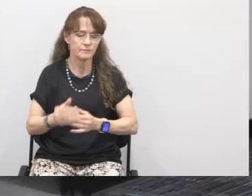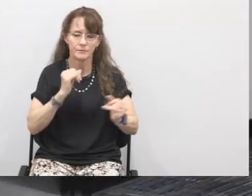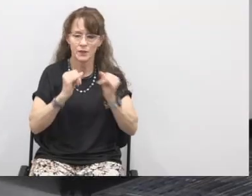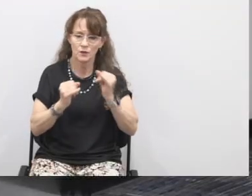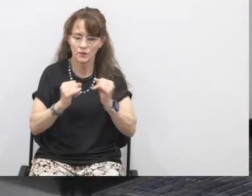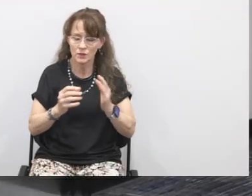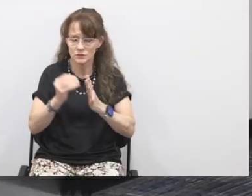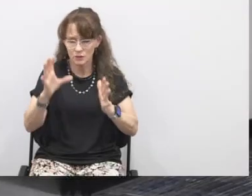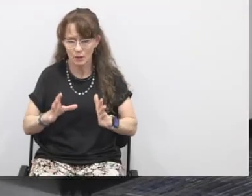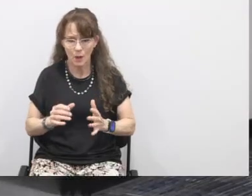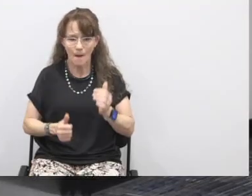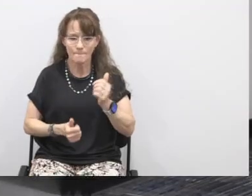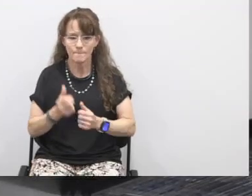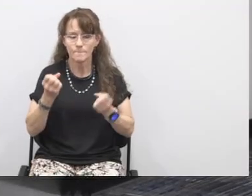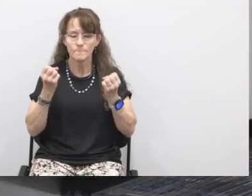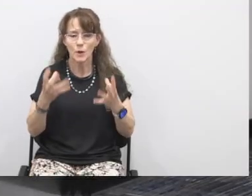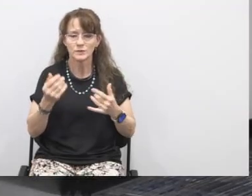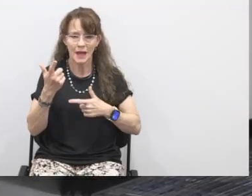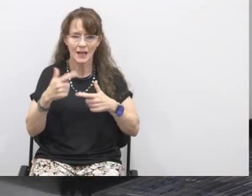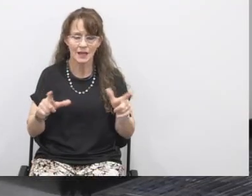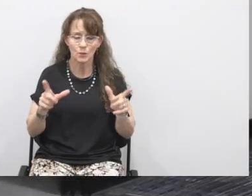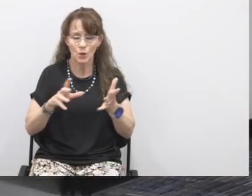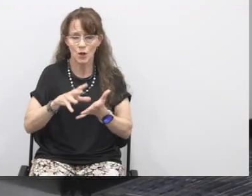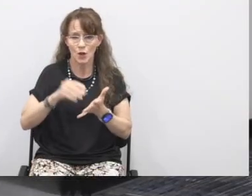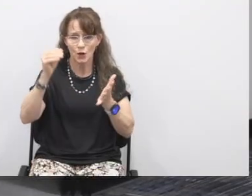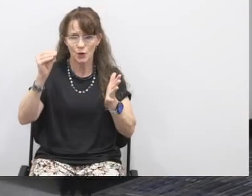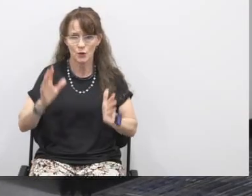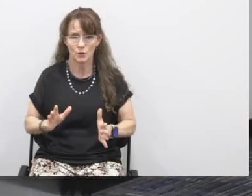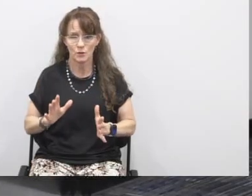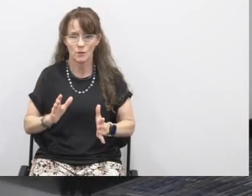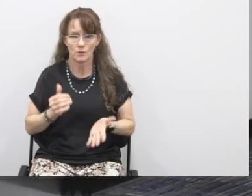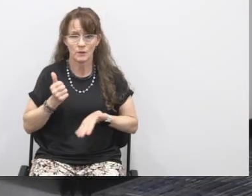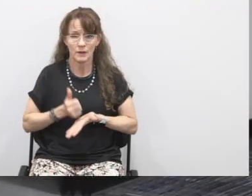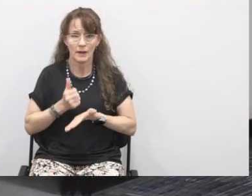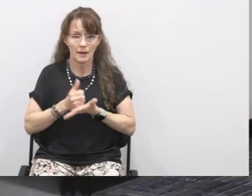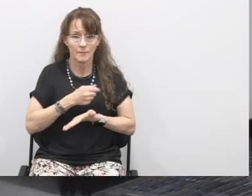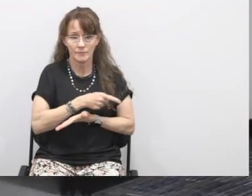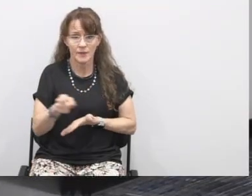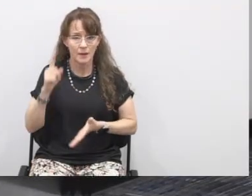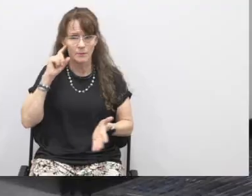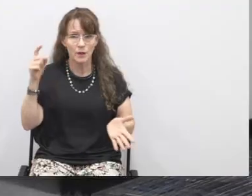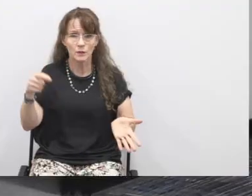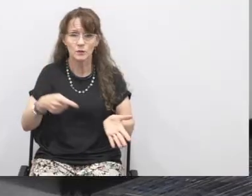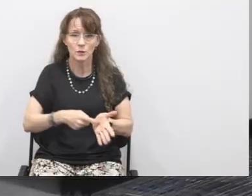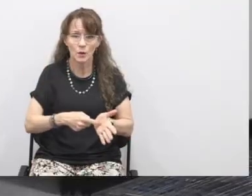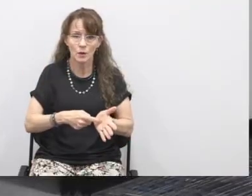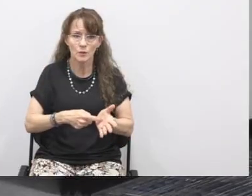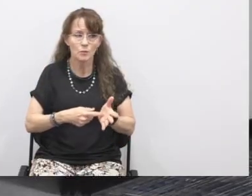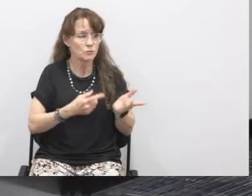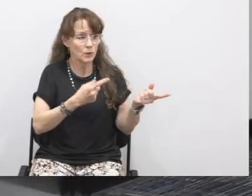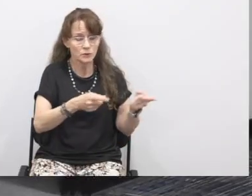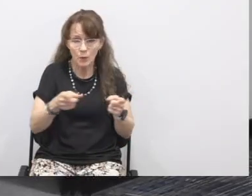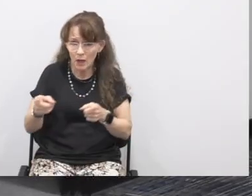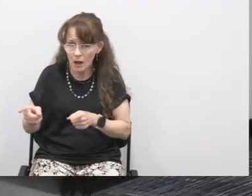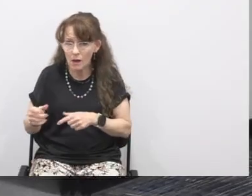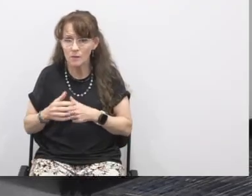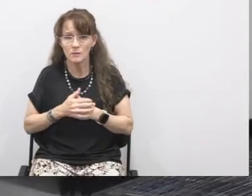mostly our multilingual learners. And we help them notice what was going on, how they felt at Jordan,